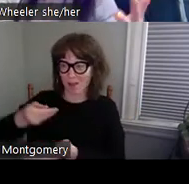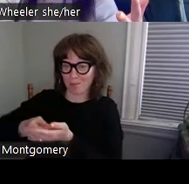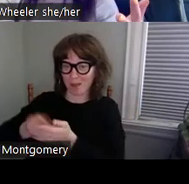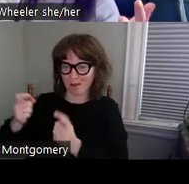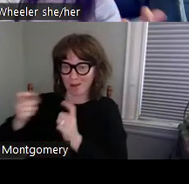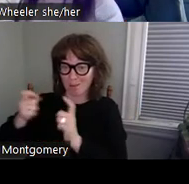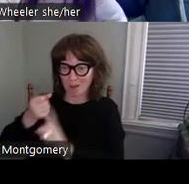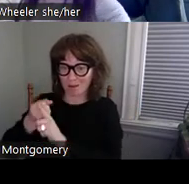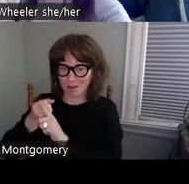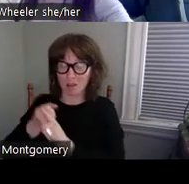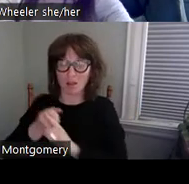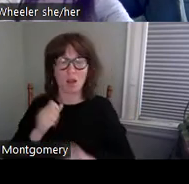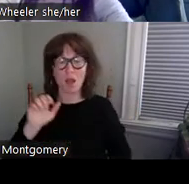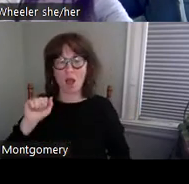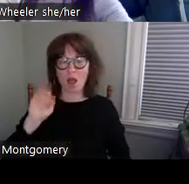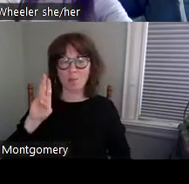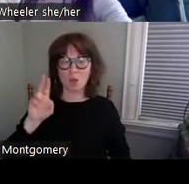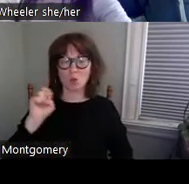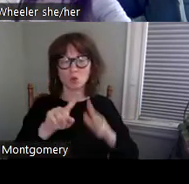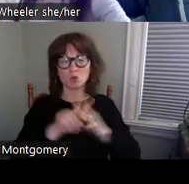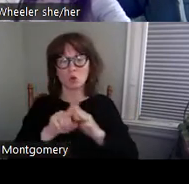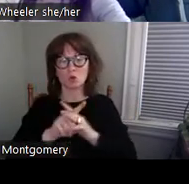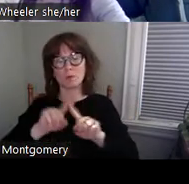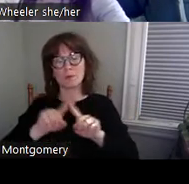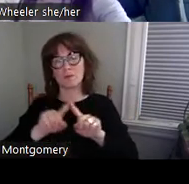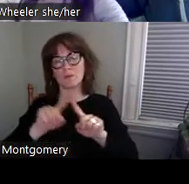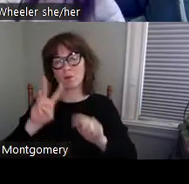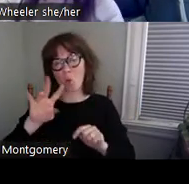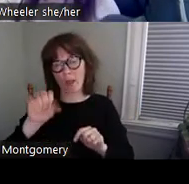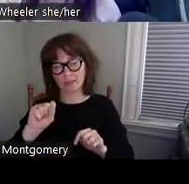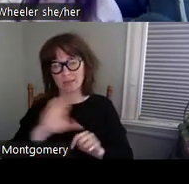many different ways and It's important for us to understand that impact in order to truly